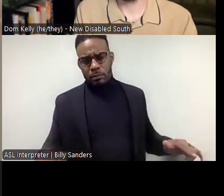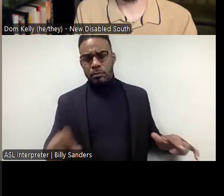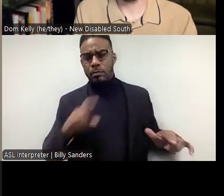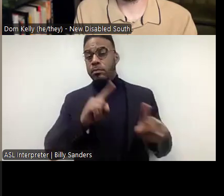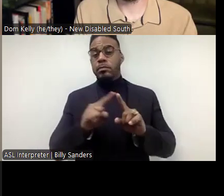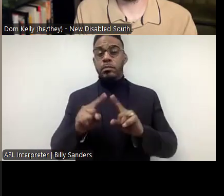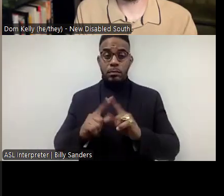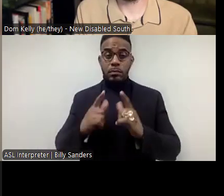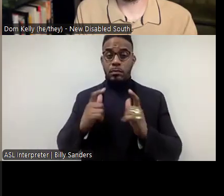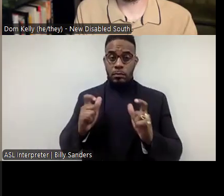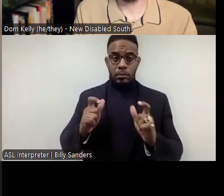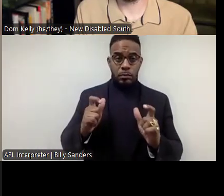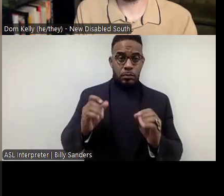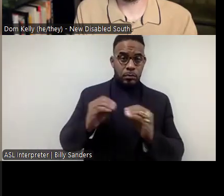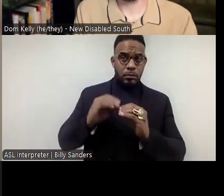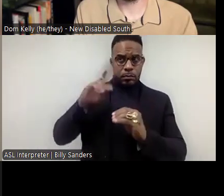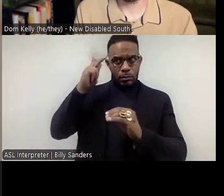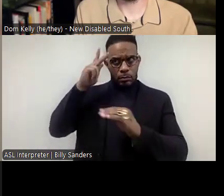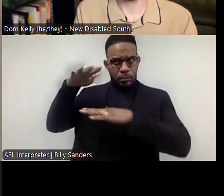and fighting on campaigns and doing direct actions and so